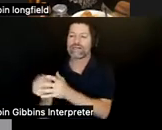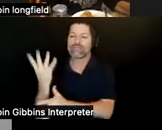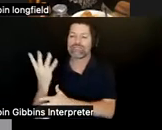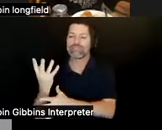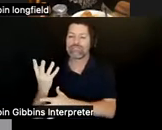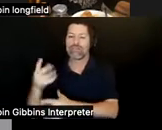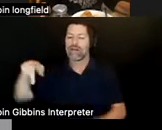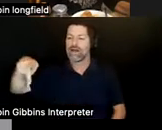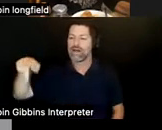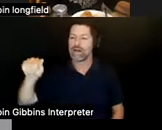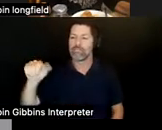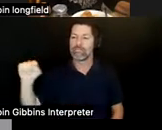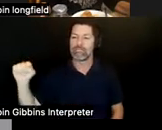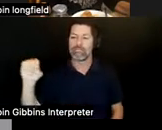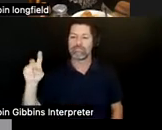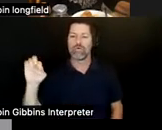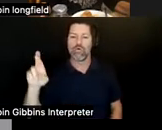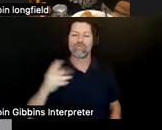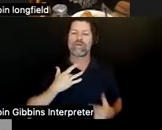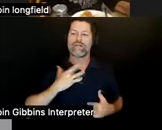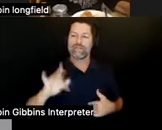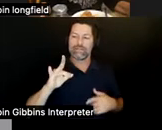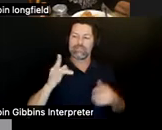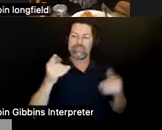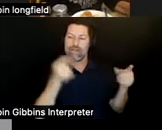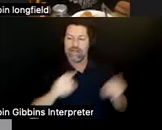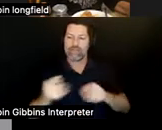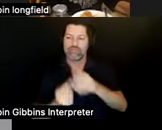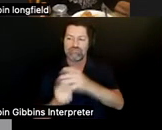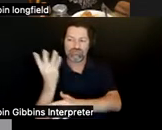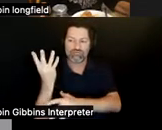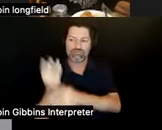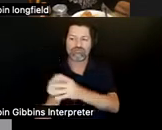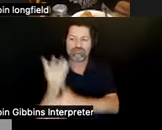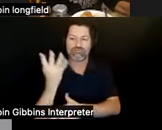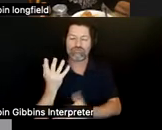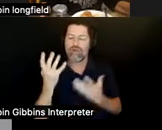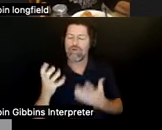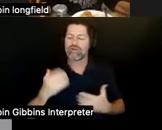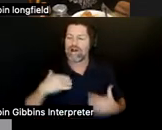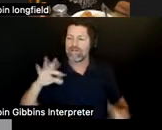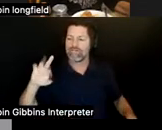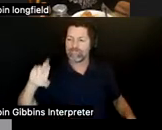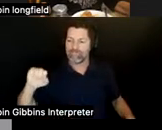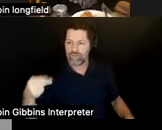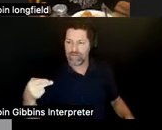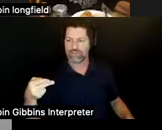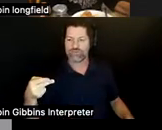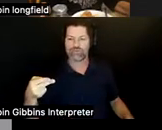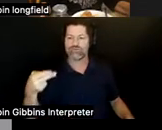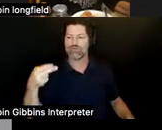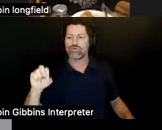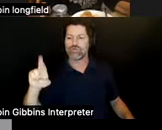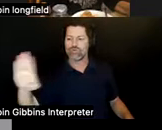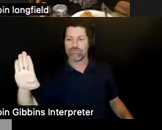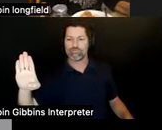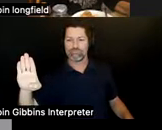in the spring, and you always have fresh herbs on the sedar plate.